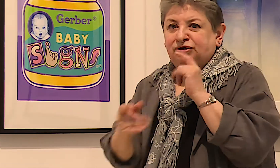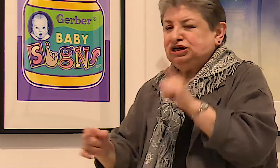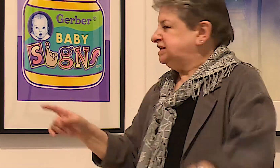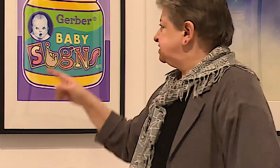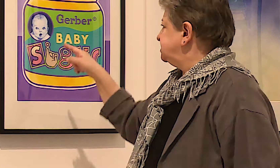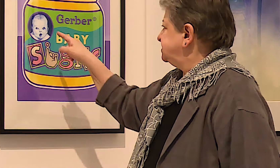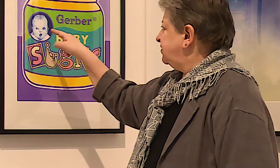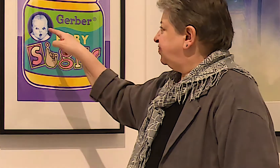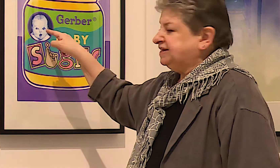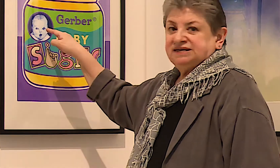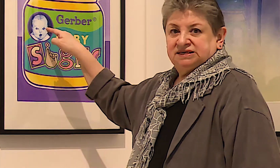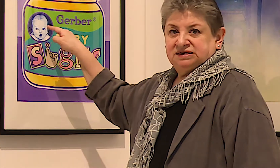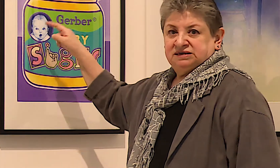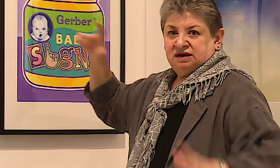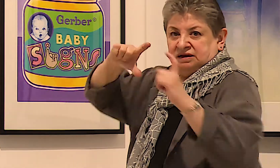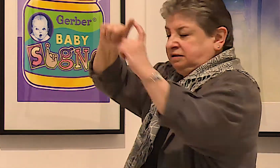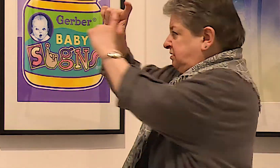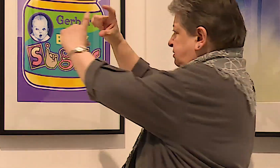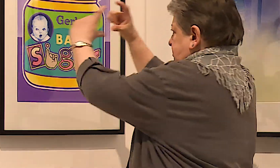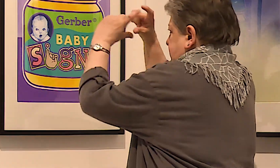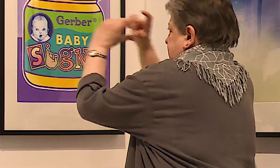with exception of the photo.